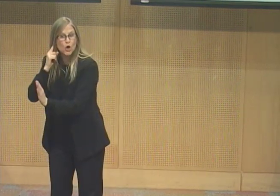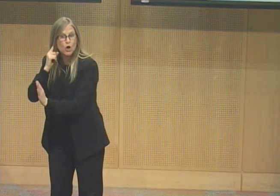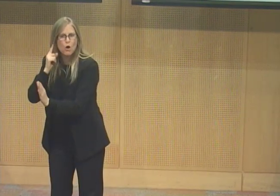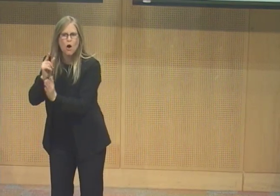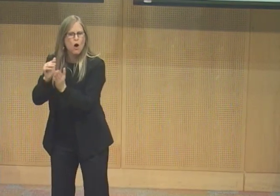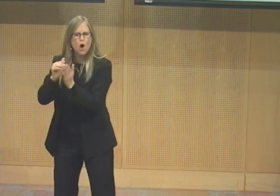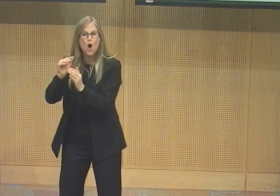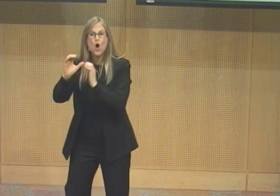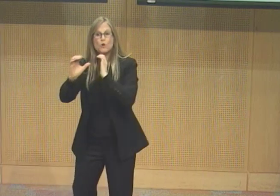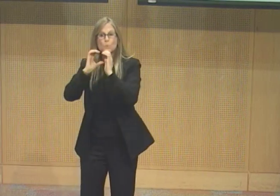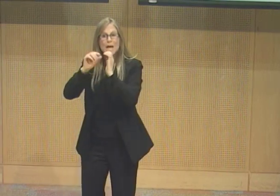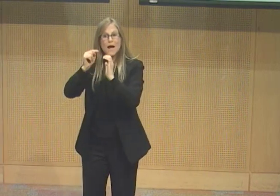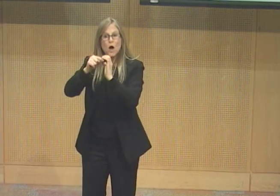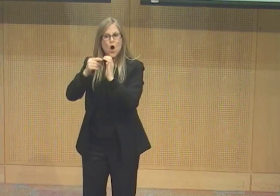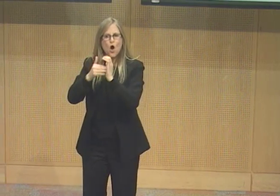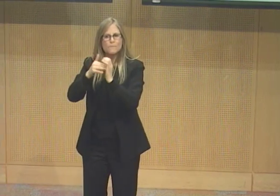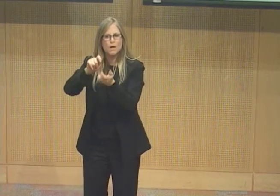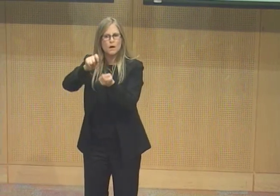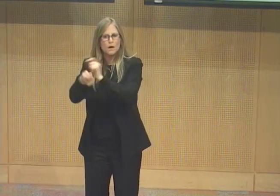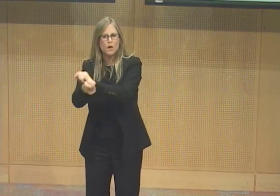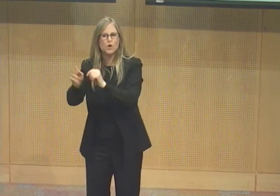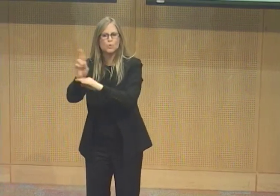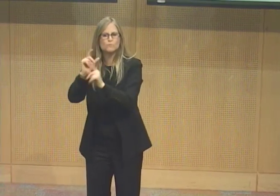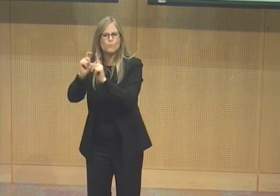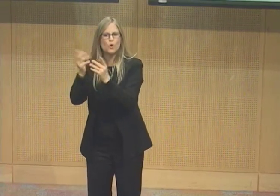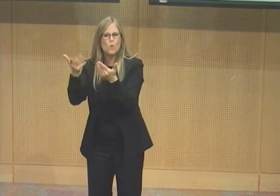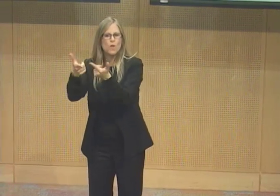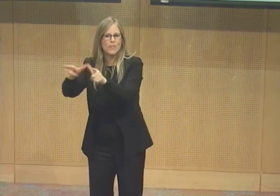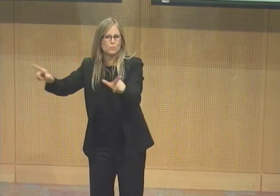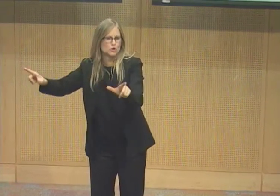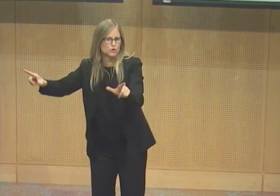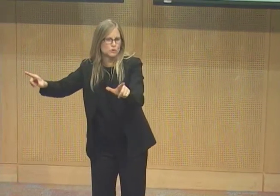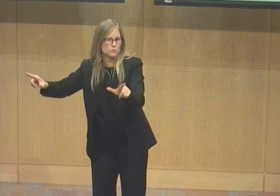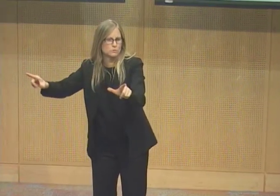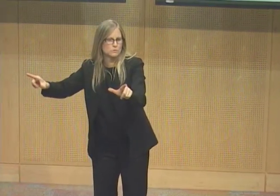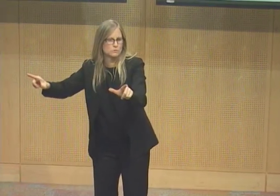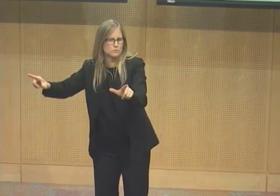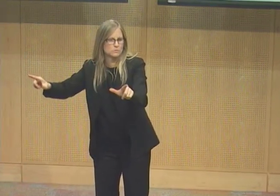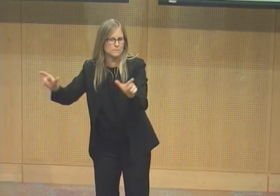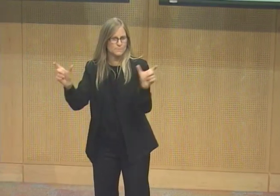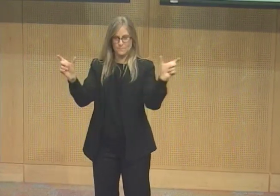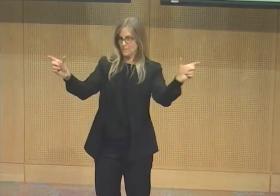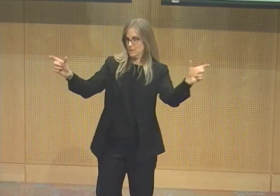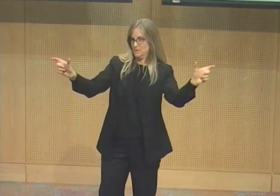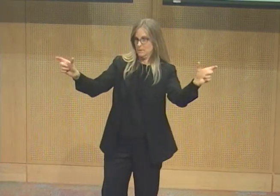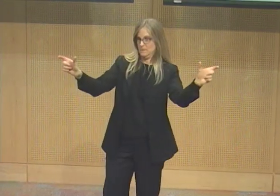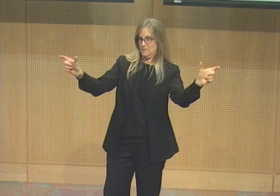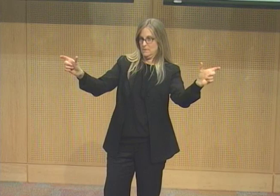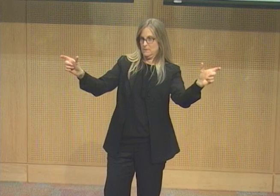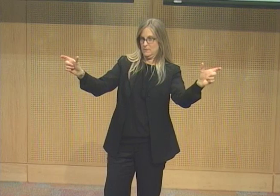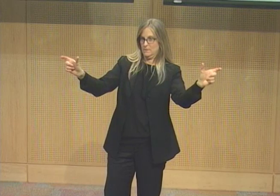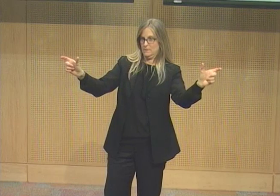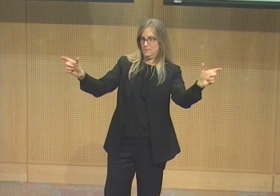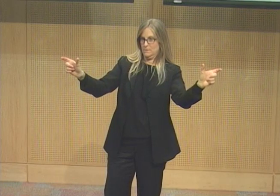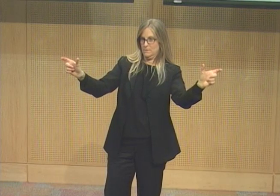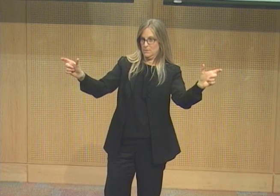For ability to hear, "communication" is often changed to "language,"